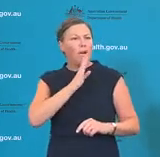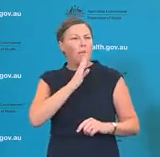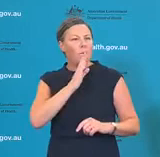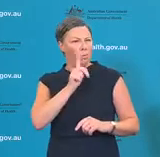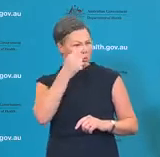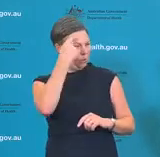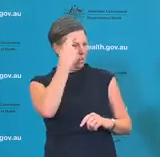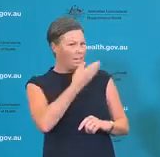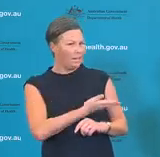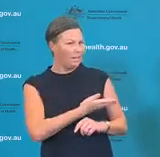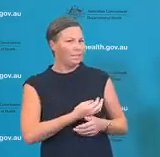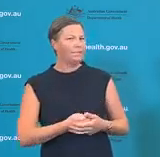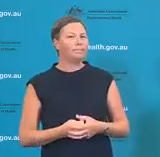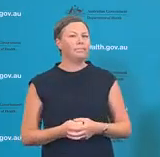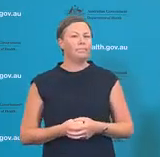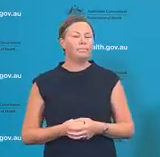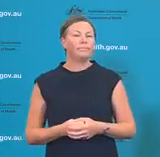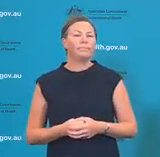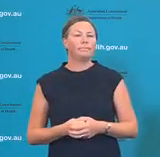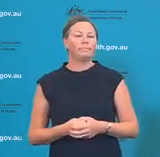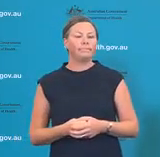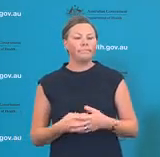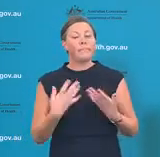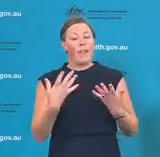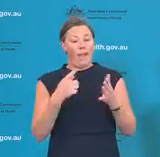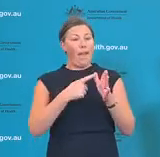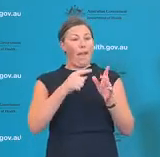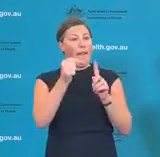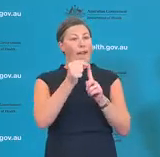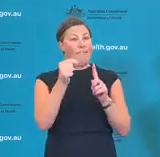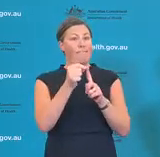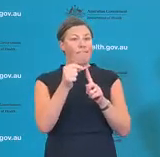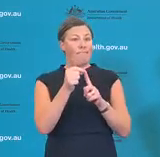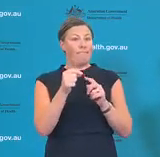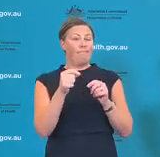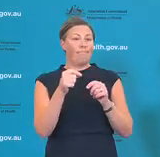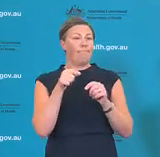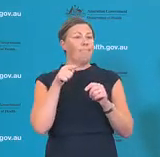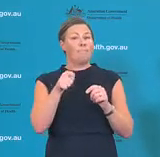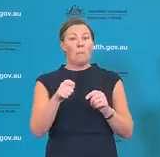So the mobile app that's been talked about is purely voluntary. We've heard that